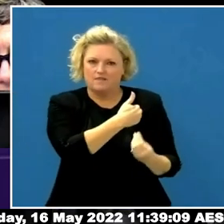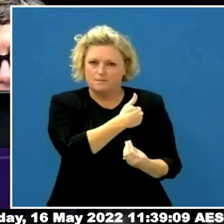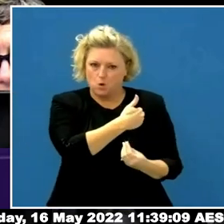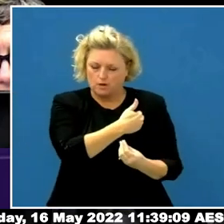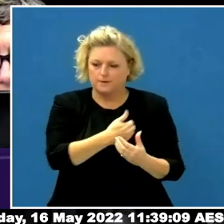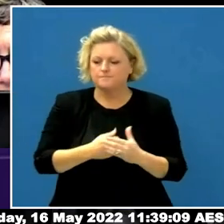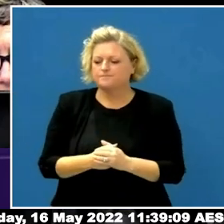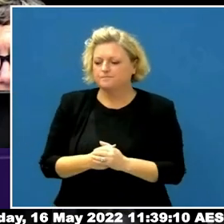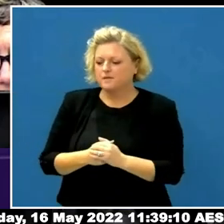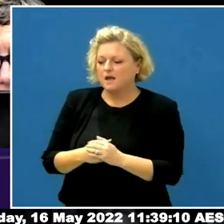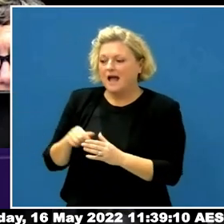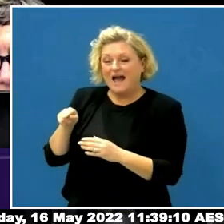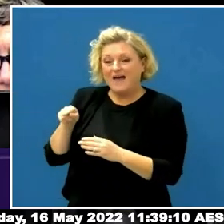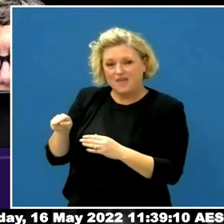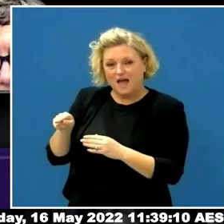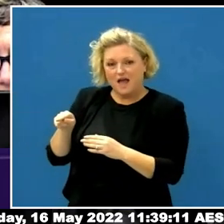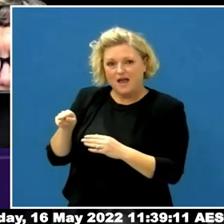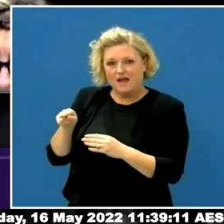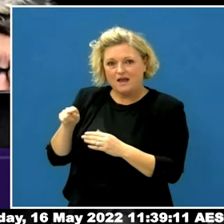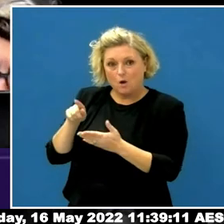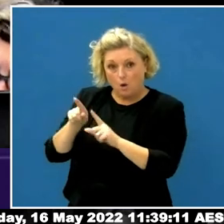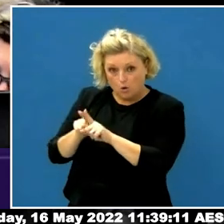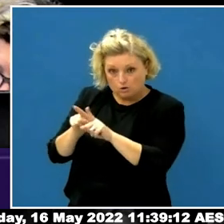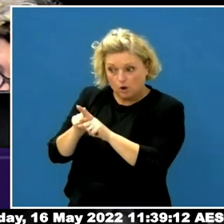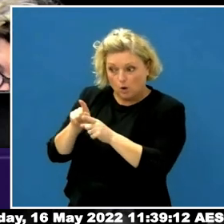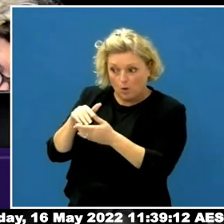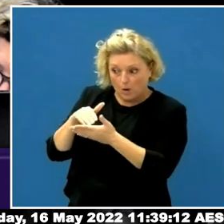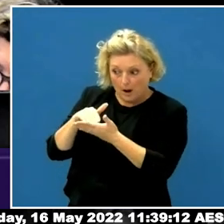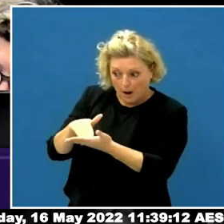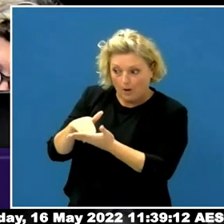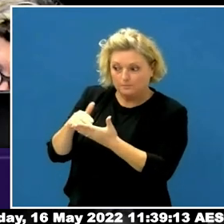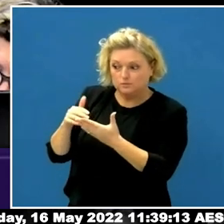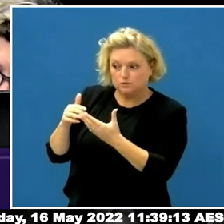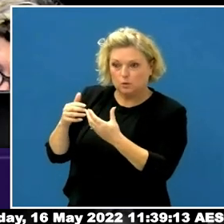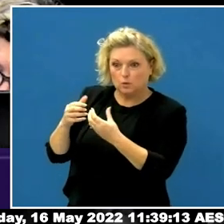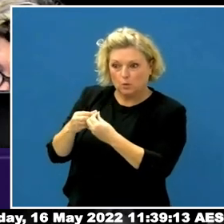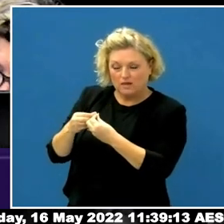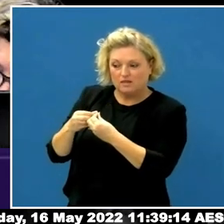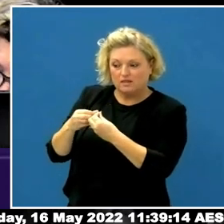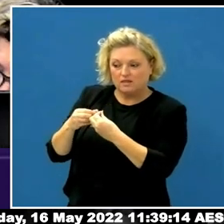Alright. SALLY: Because they would turn up in an Afford RV vehicle.